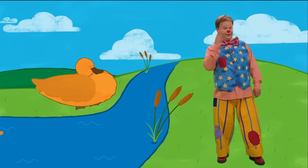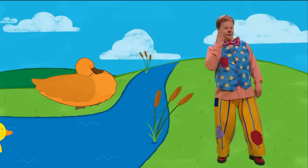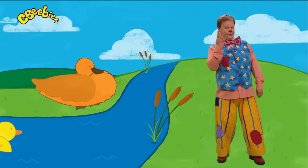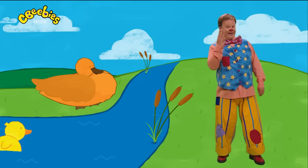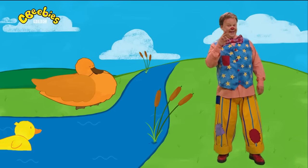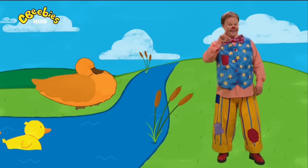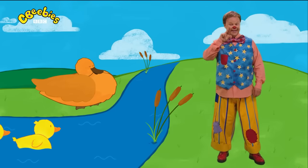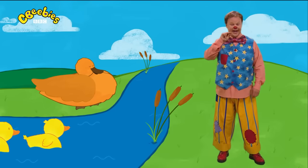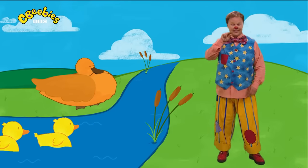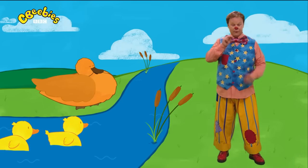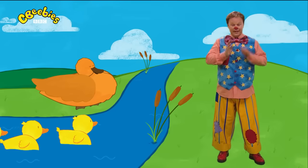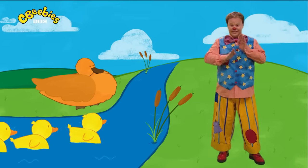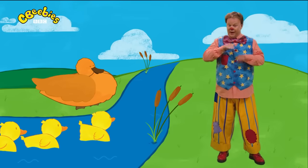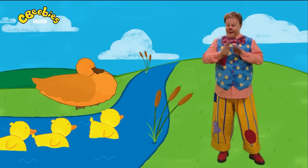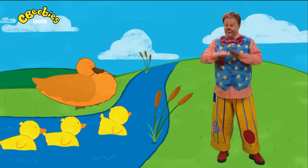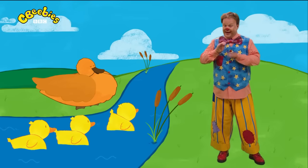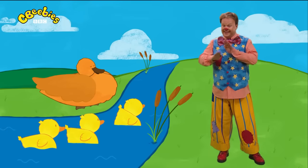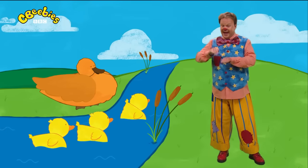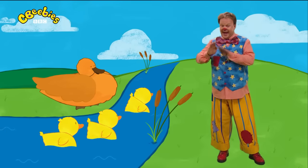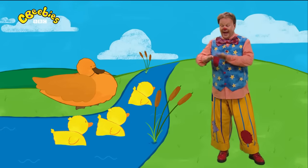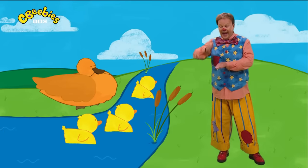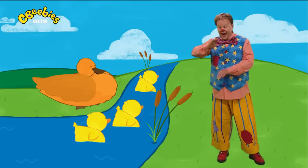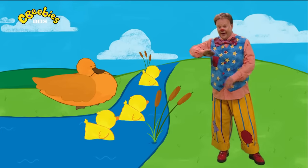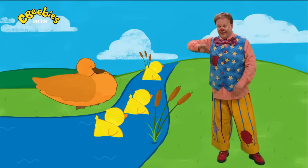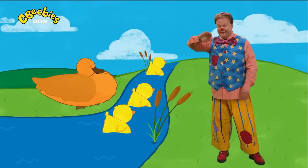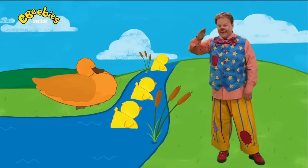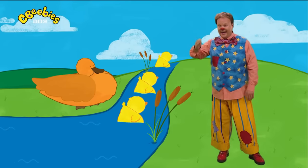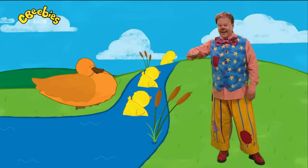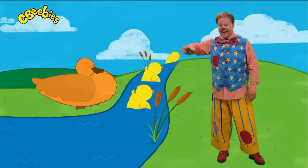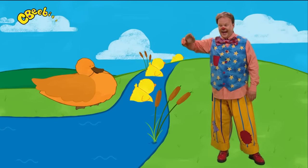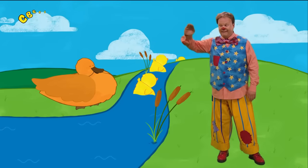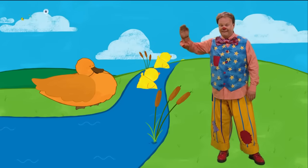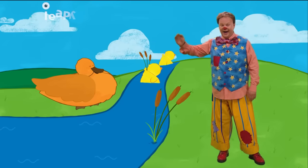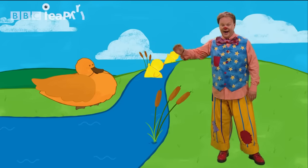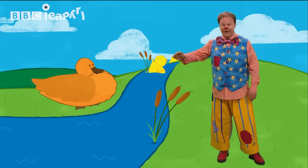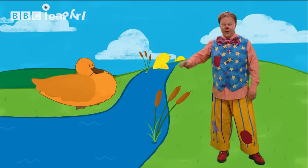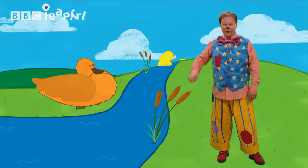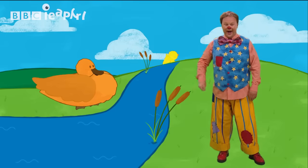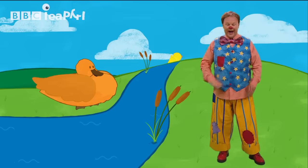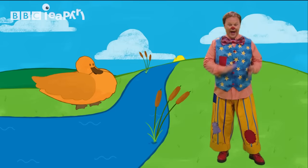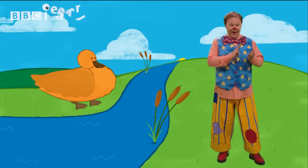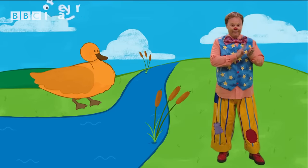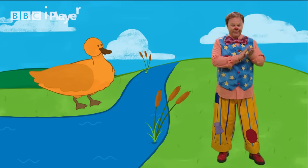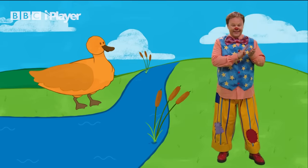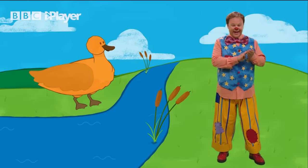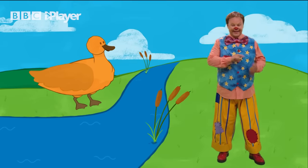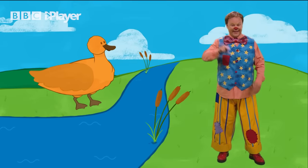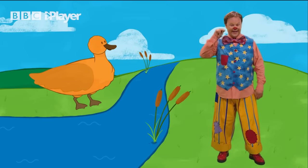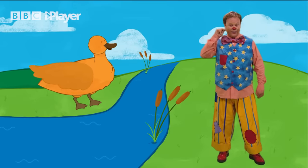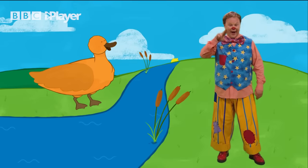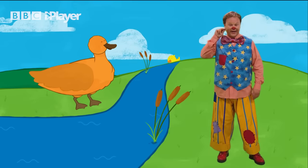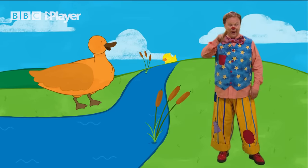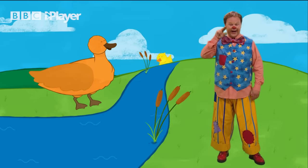three little bucks went swimming one day over the hill and far away mama duck said quack quack